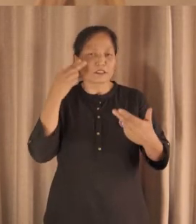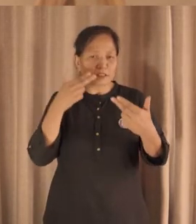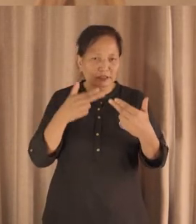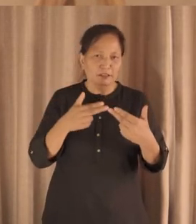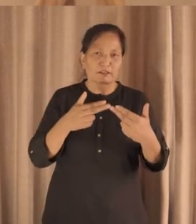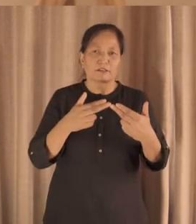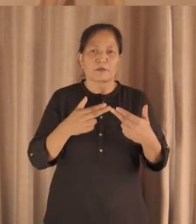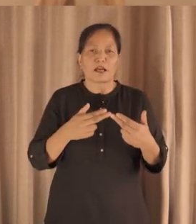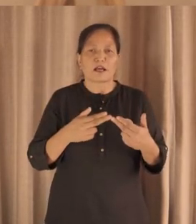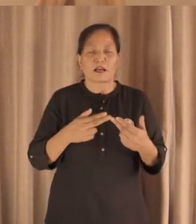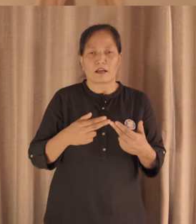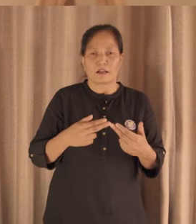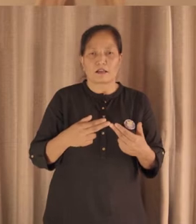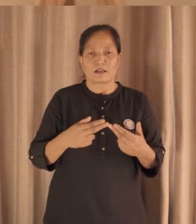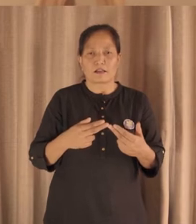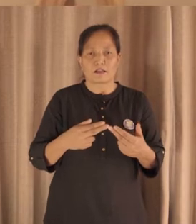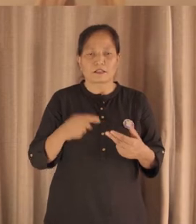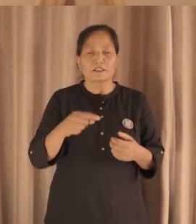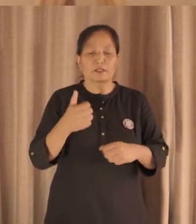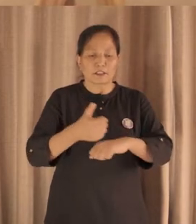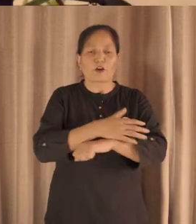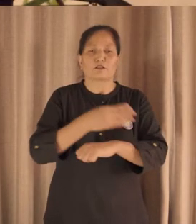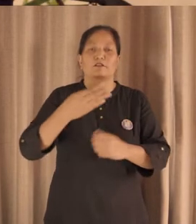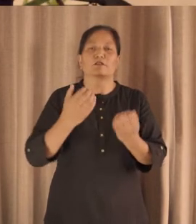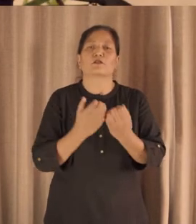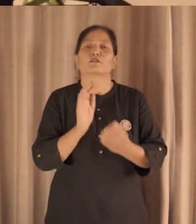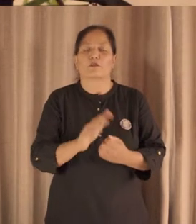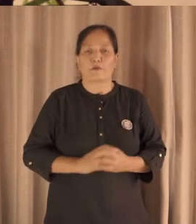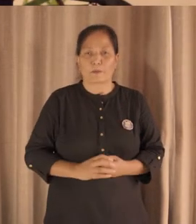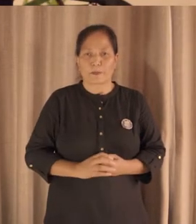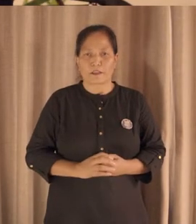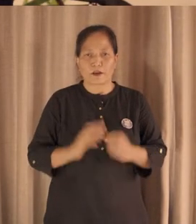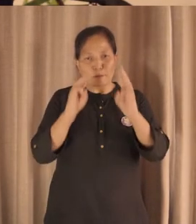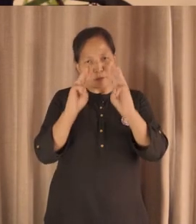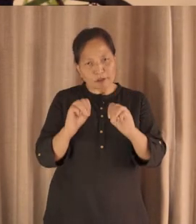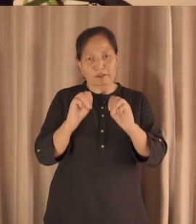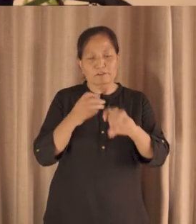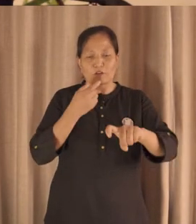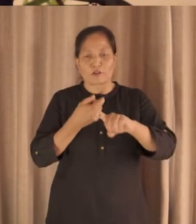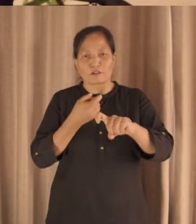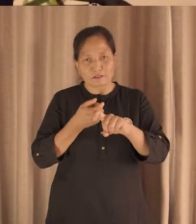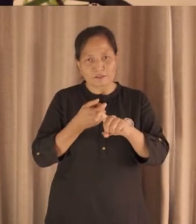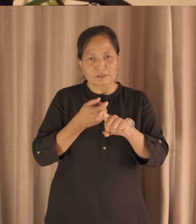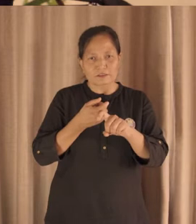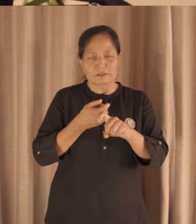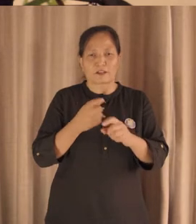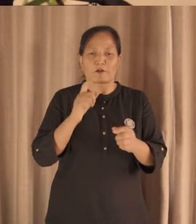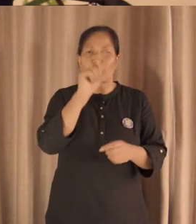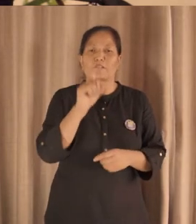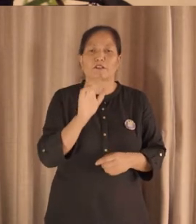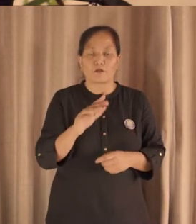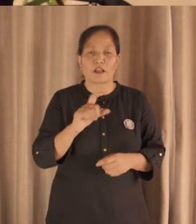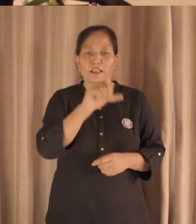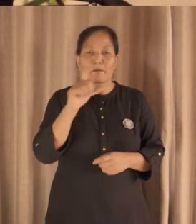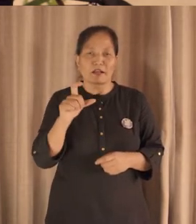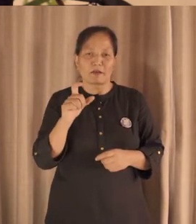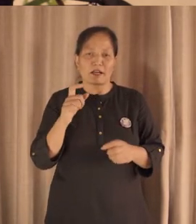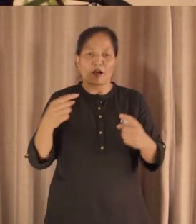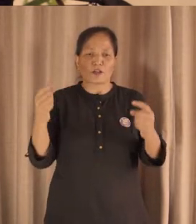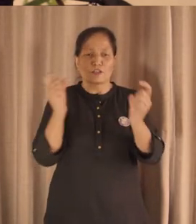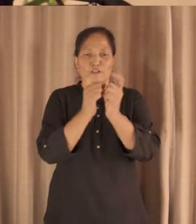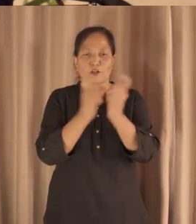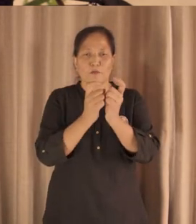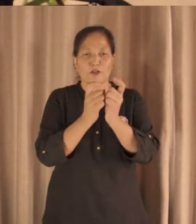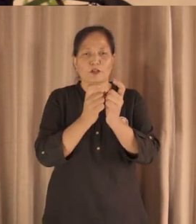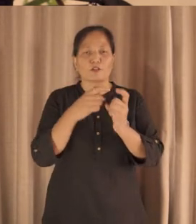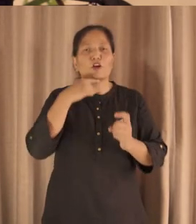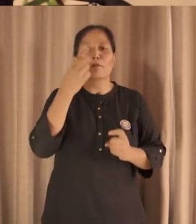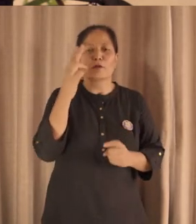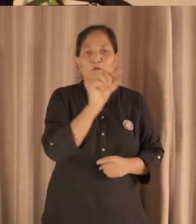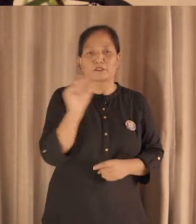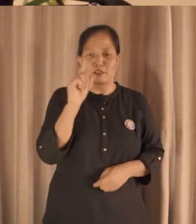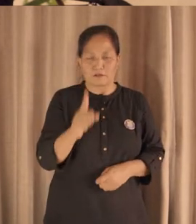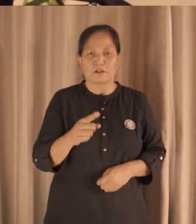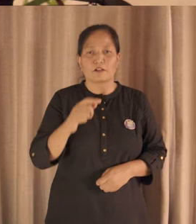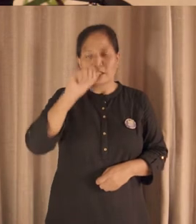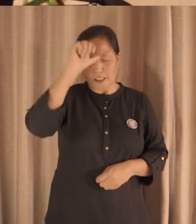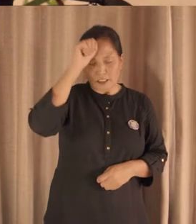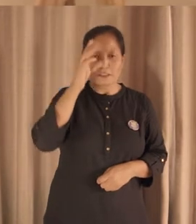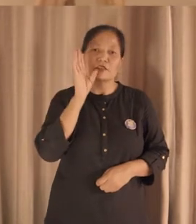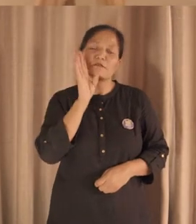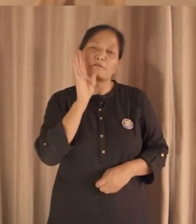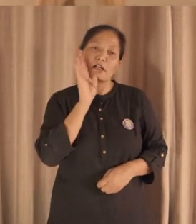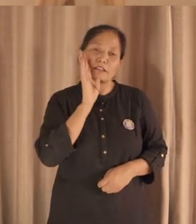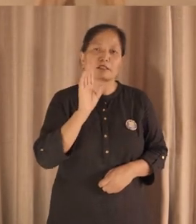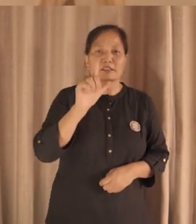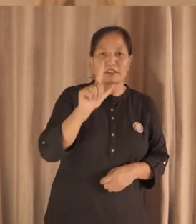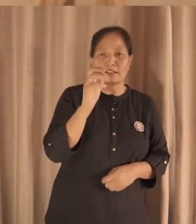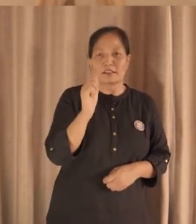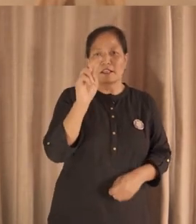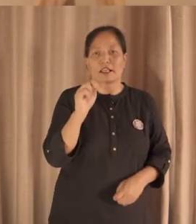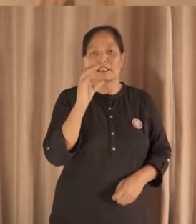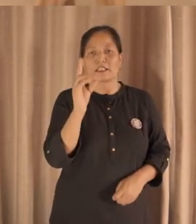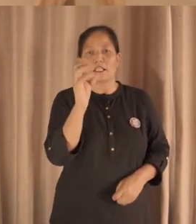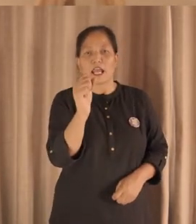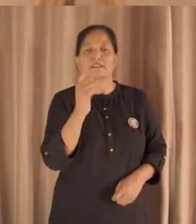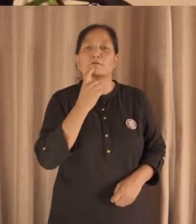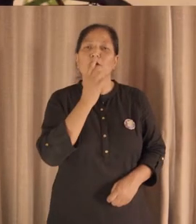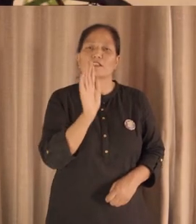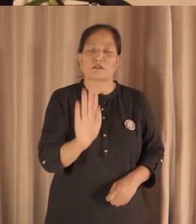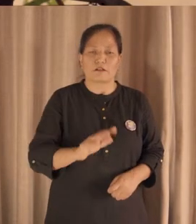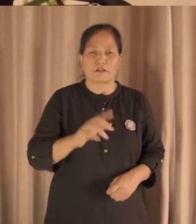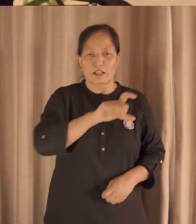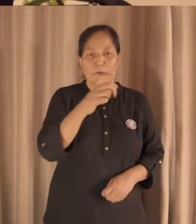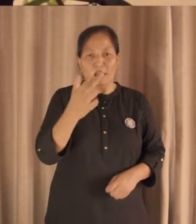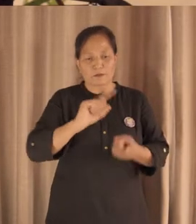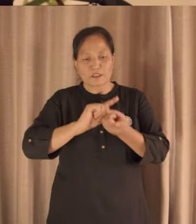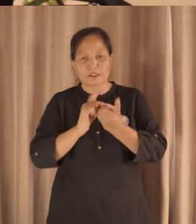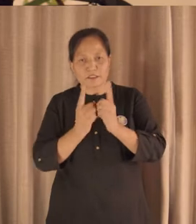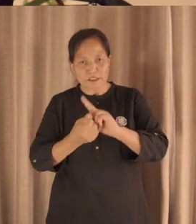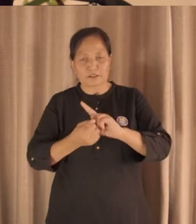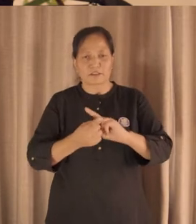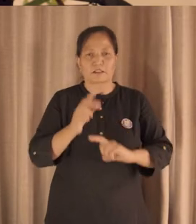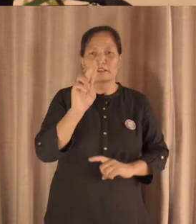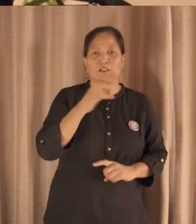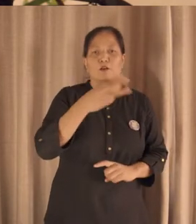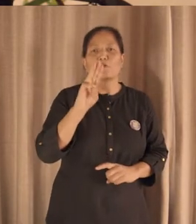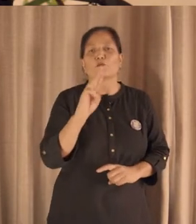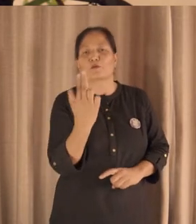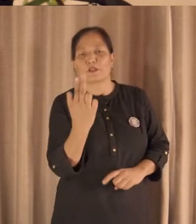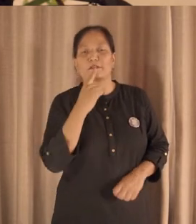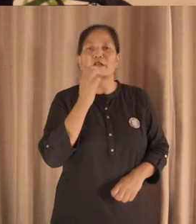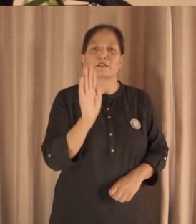One living in Kathmandu will not understand the society and livelihood of